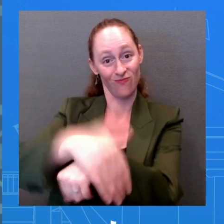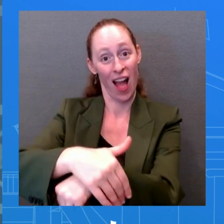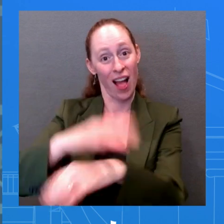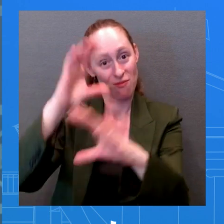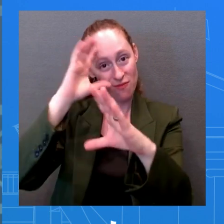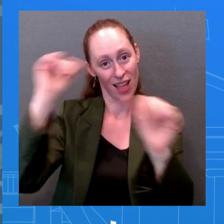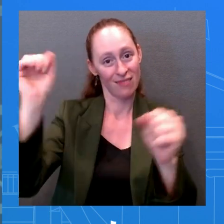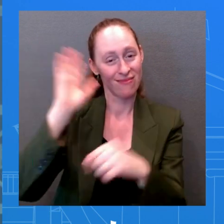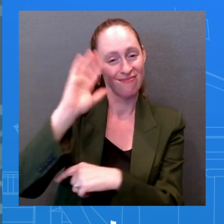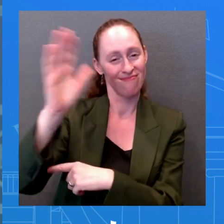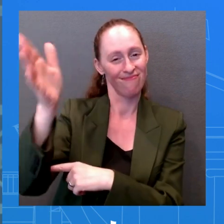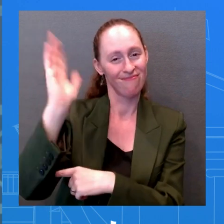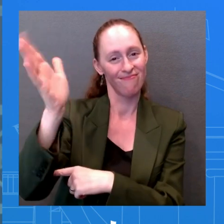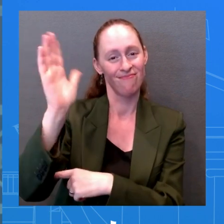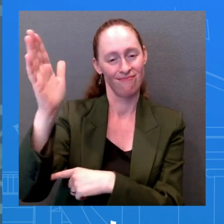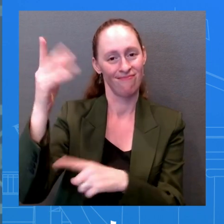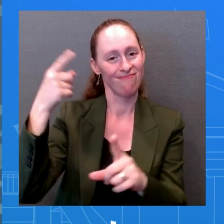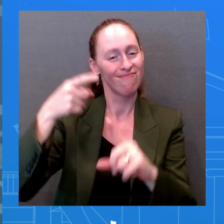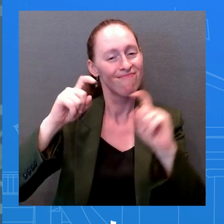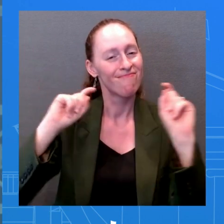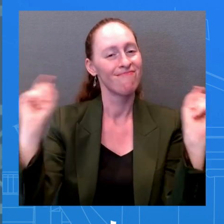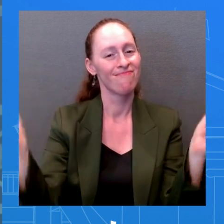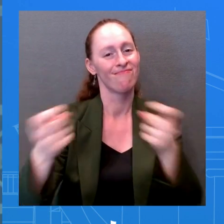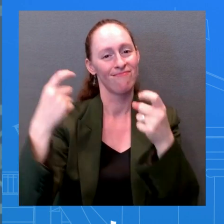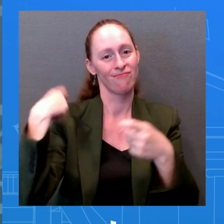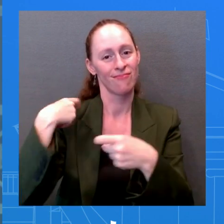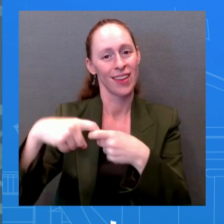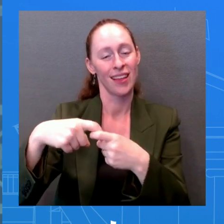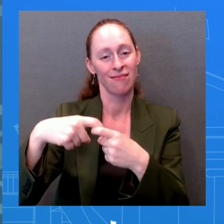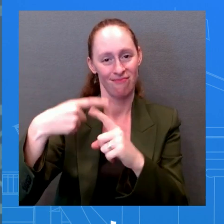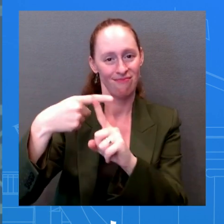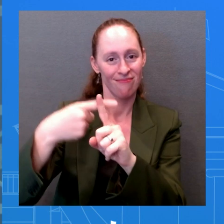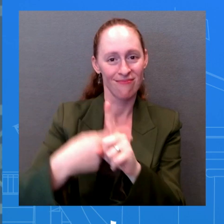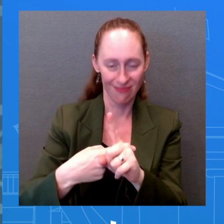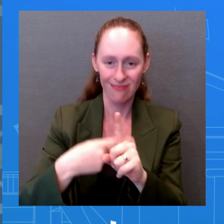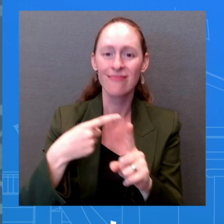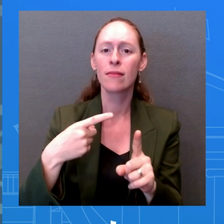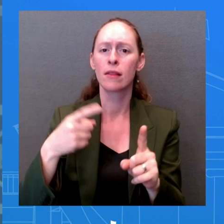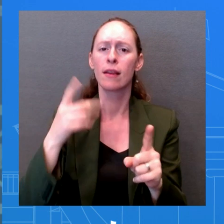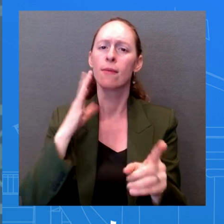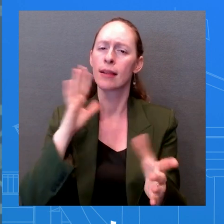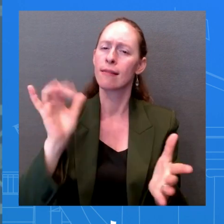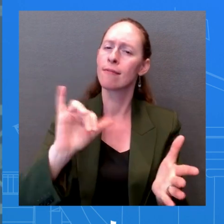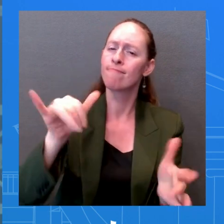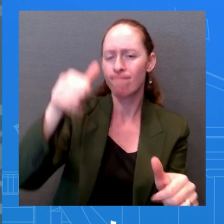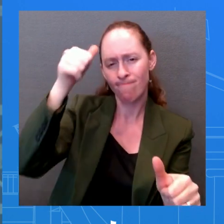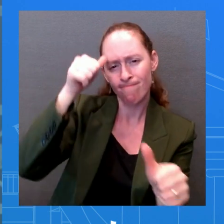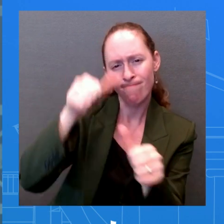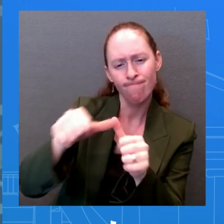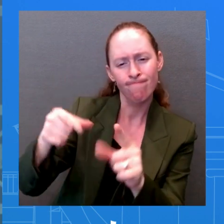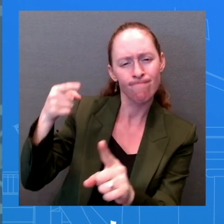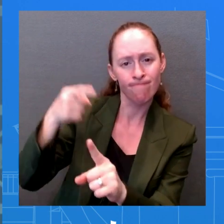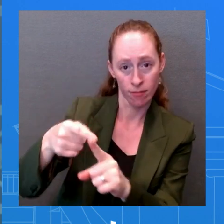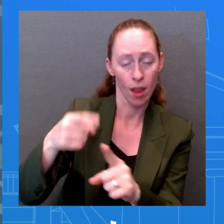of the Congressional Hispanic Caucus and Latino leaders from across our nation while highlighting the work